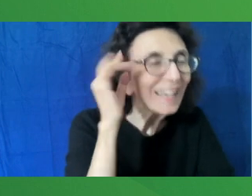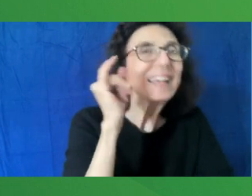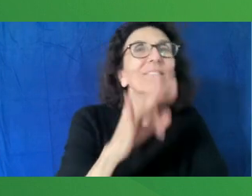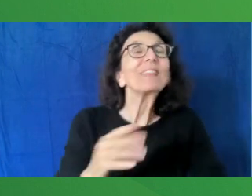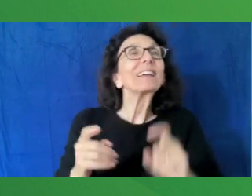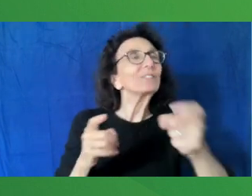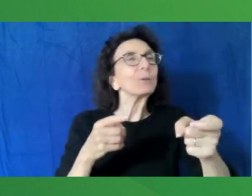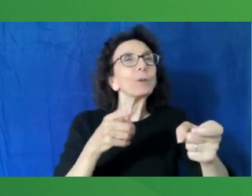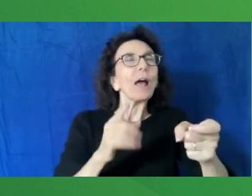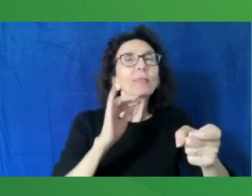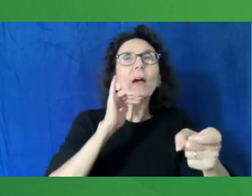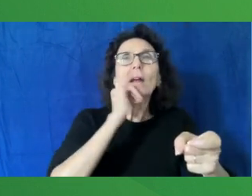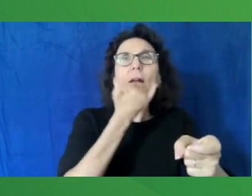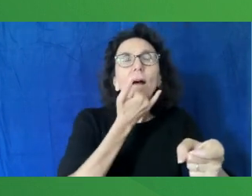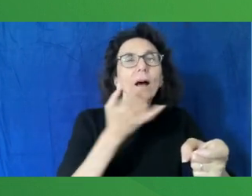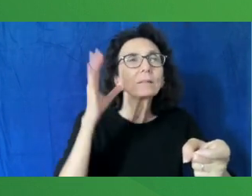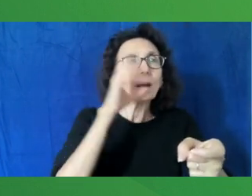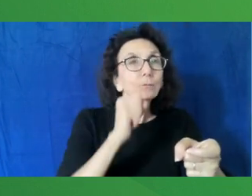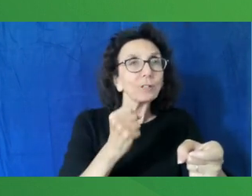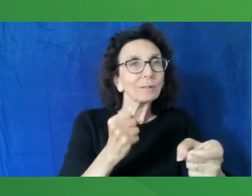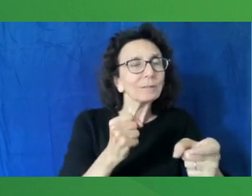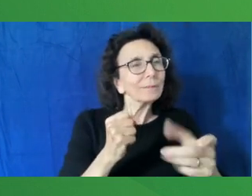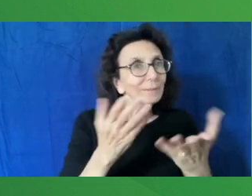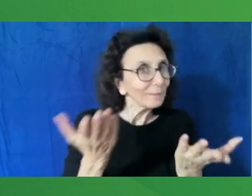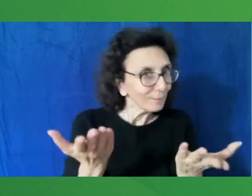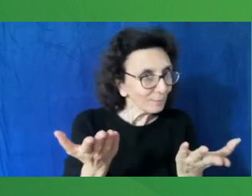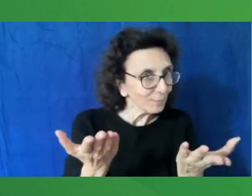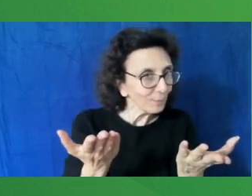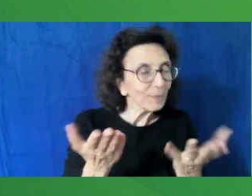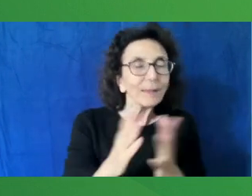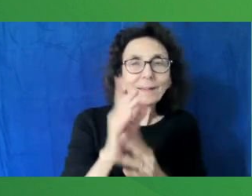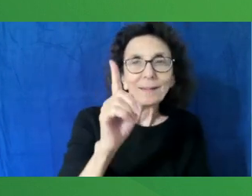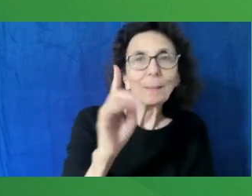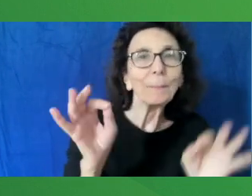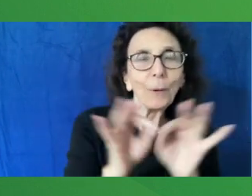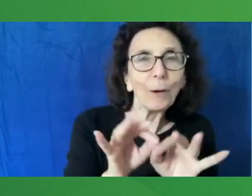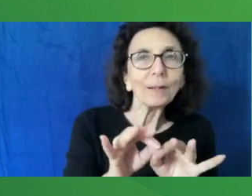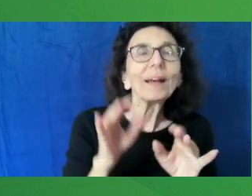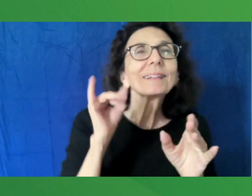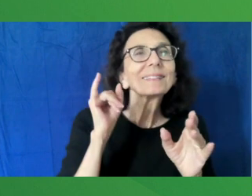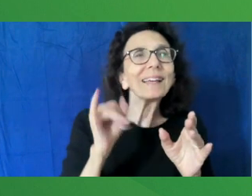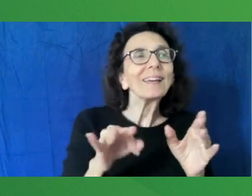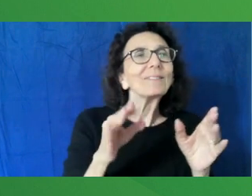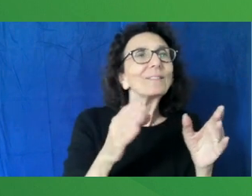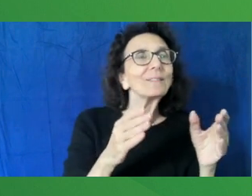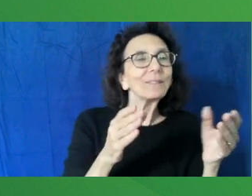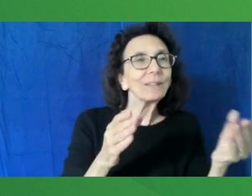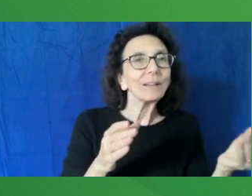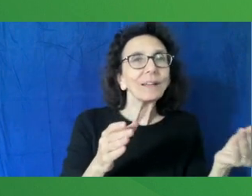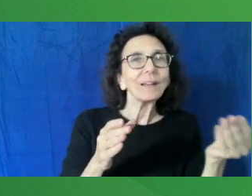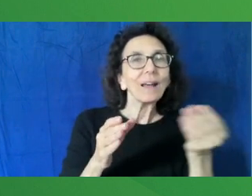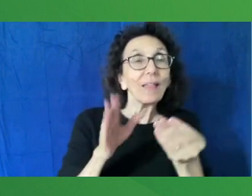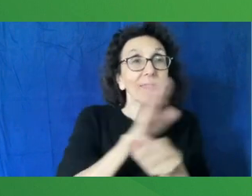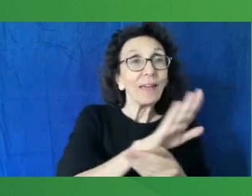So that is really important because getting those faulty assumptions or ideas out there